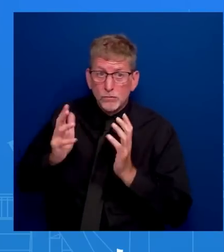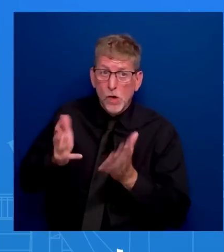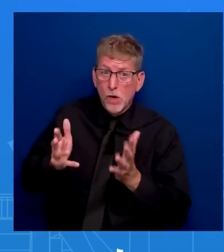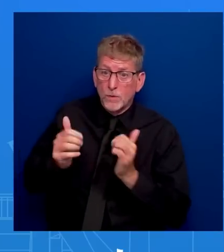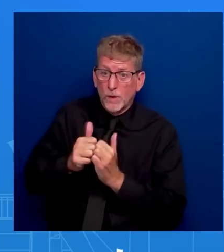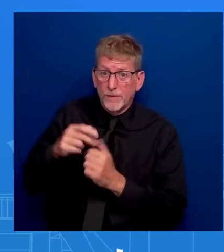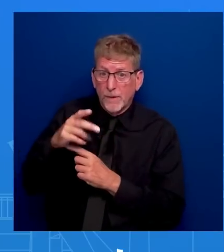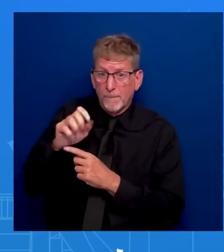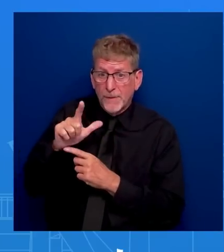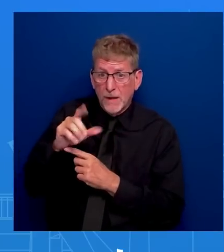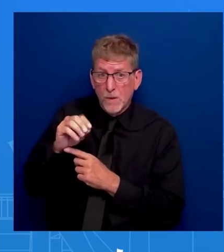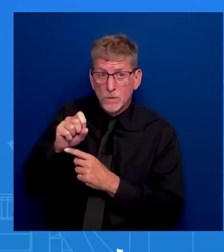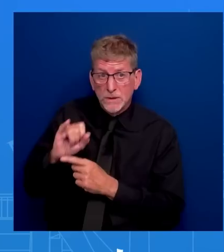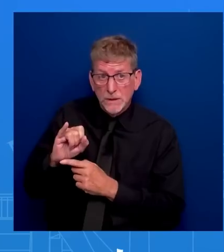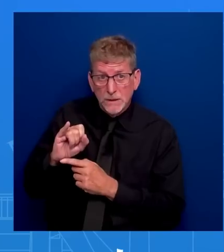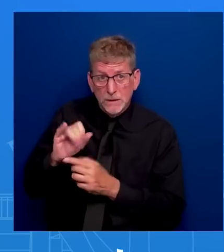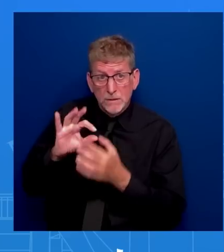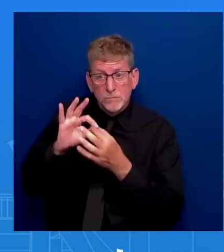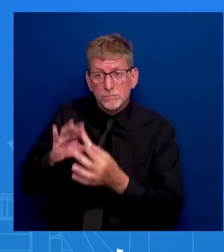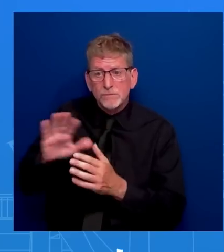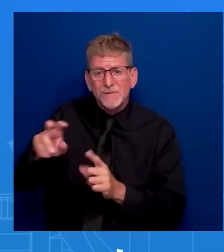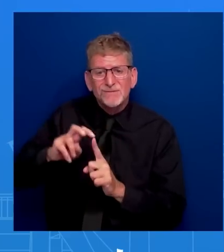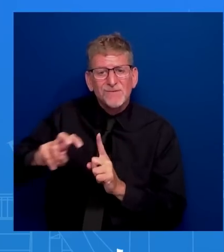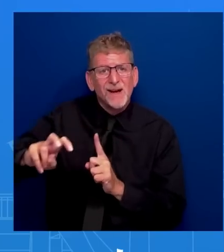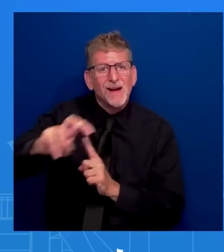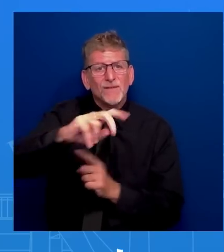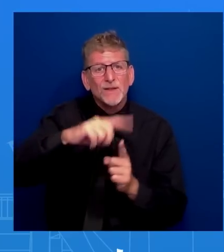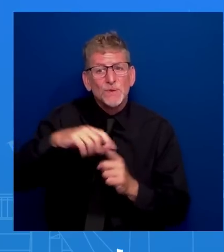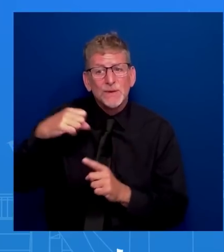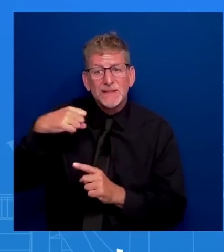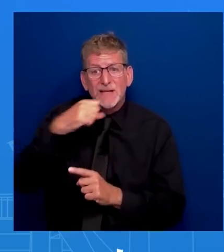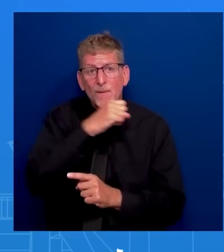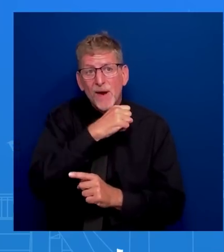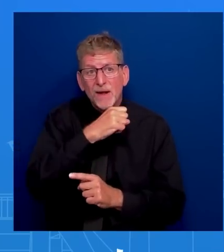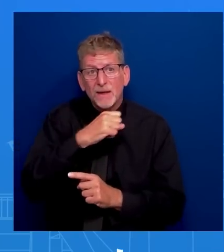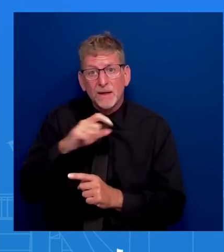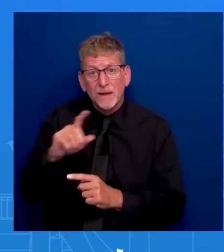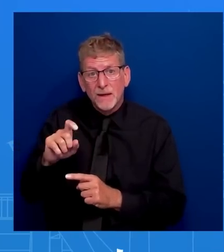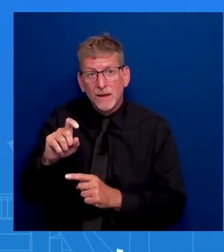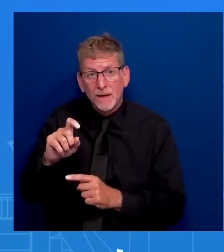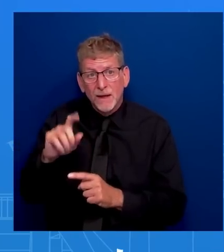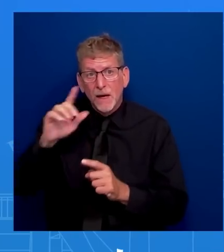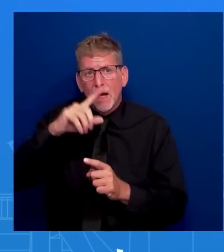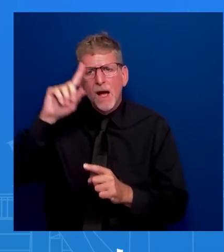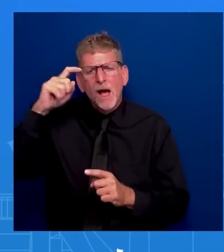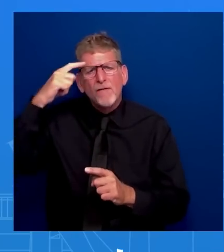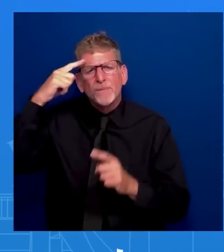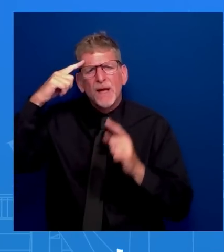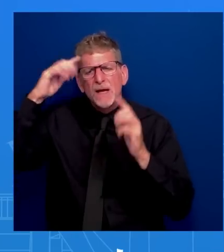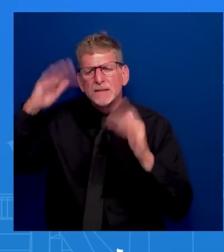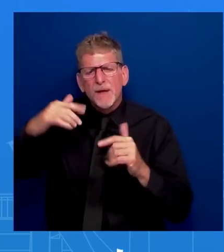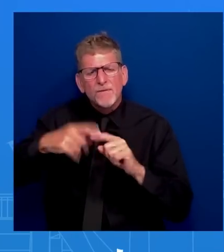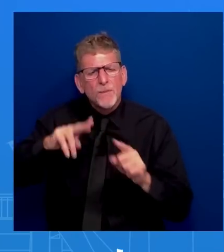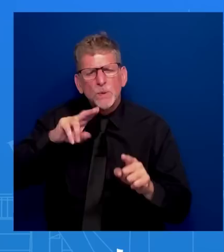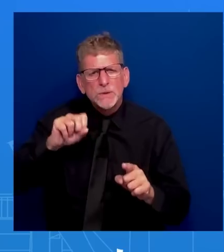what the Taiwanese government would want to see from the U.S. government? Does -- is he seeking at all a conversation like that? Ms. Jean-Pierre: So, one thing I will --